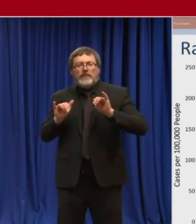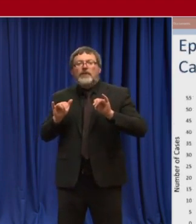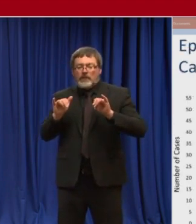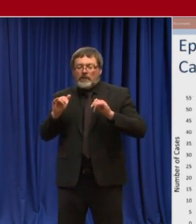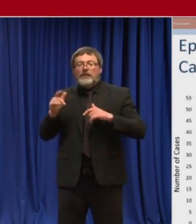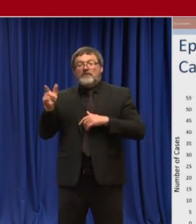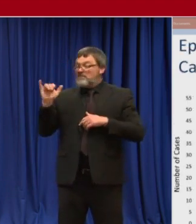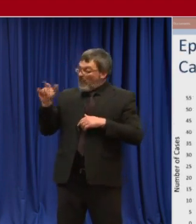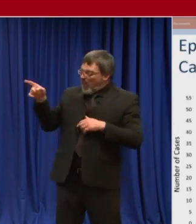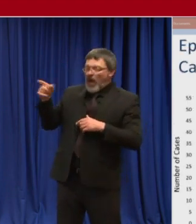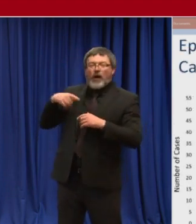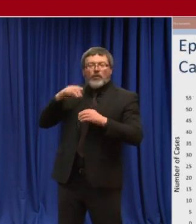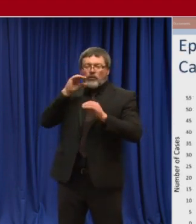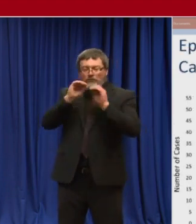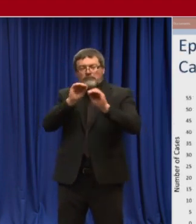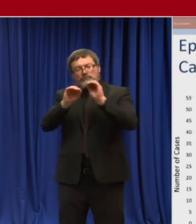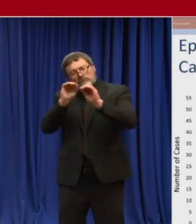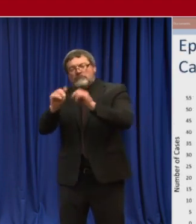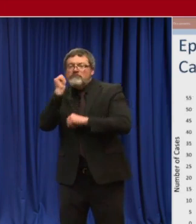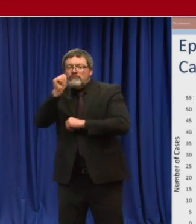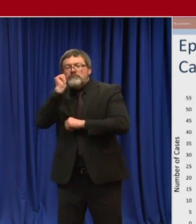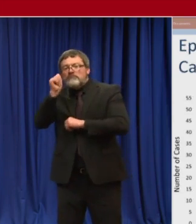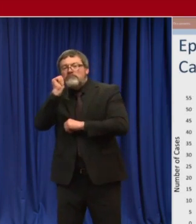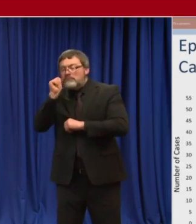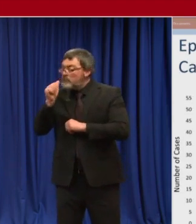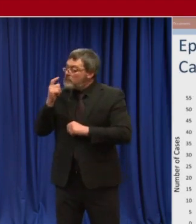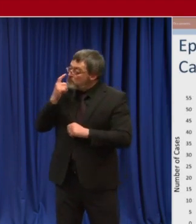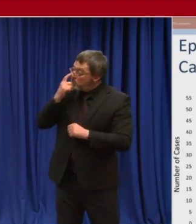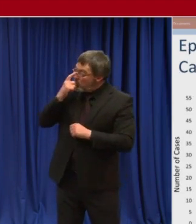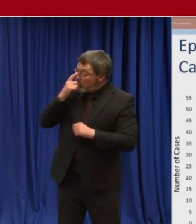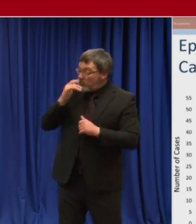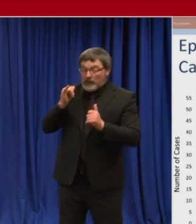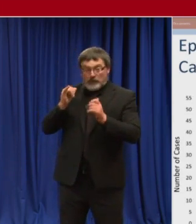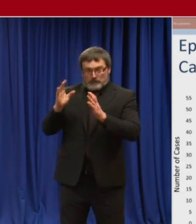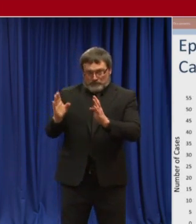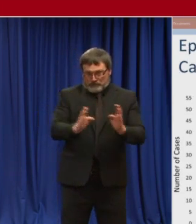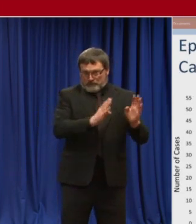CONTINUE THIS WAY AND WE WILL OBVIOUSLY BE FOLLOWING THE DATA VERY CLOSELY.